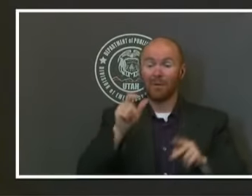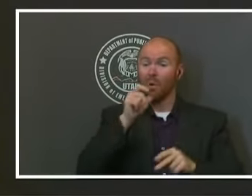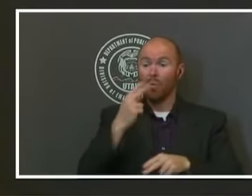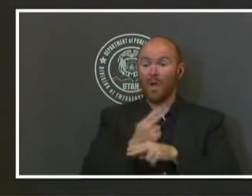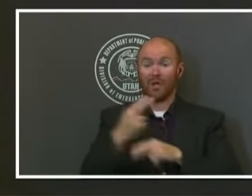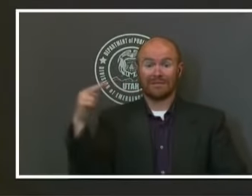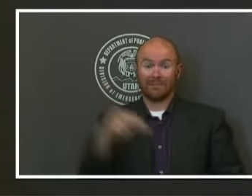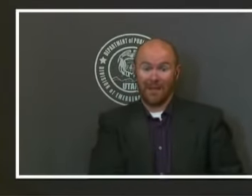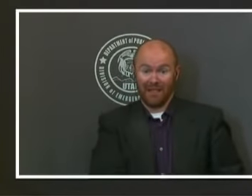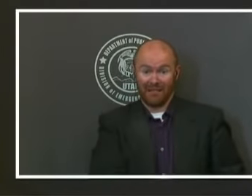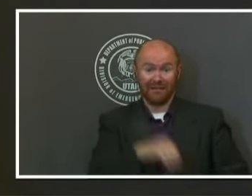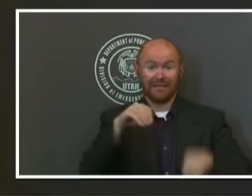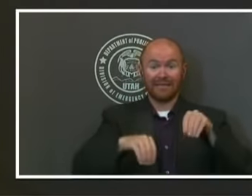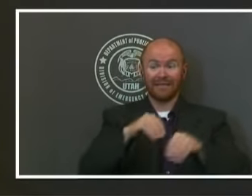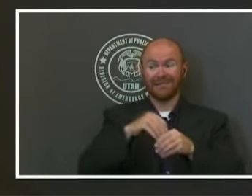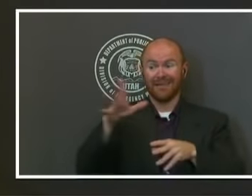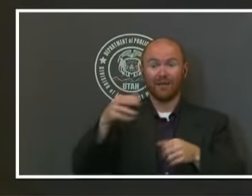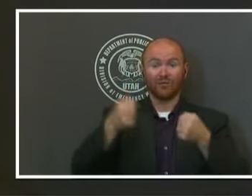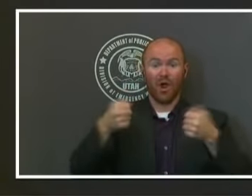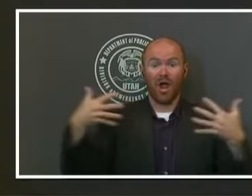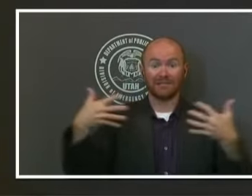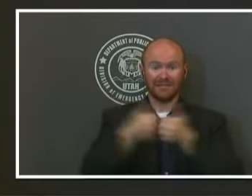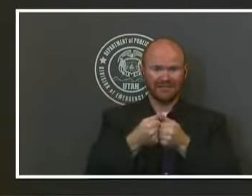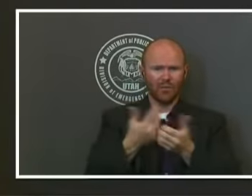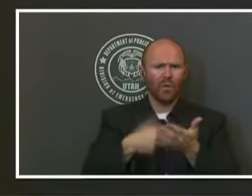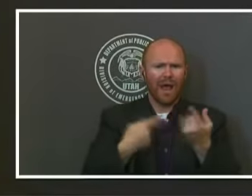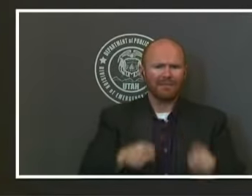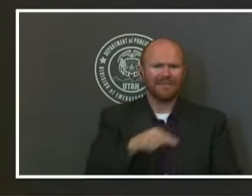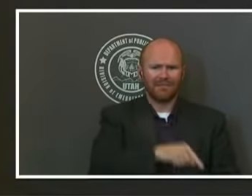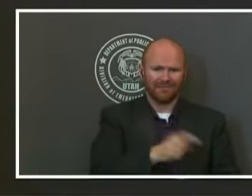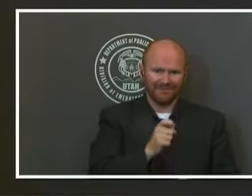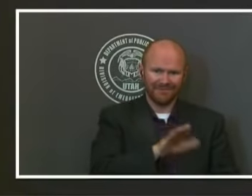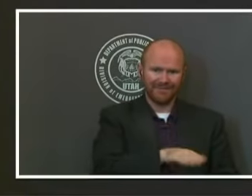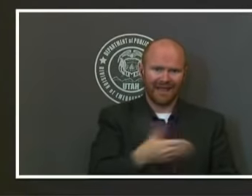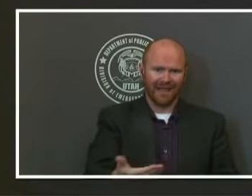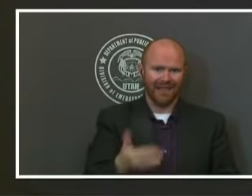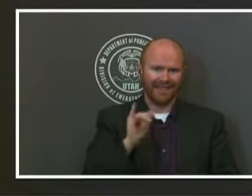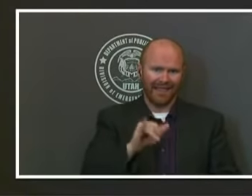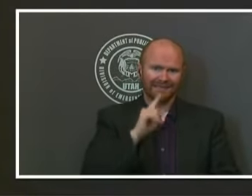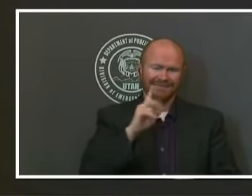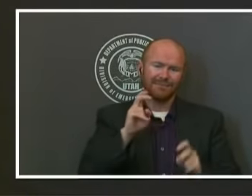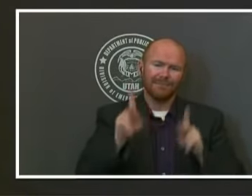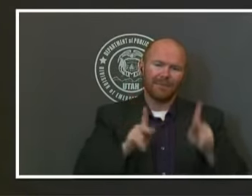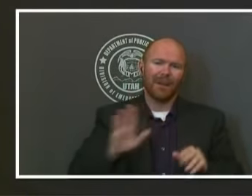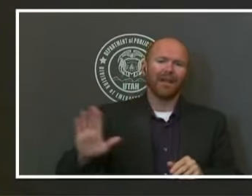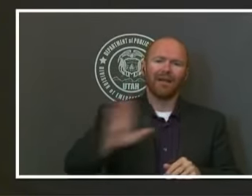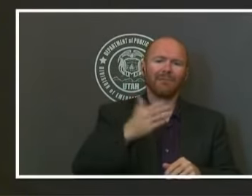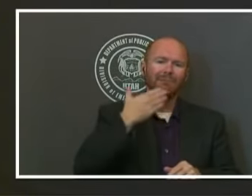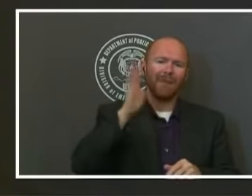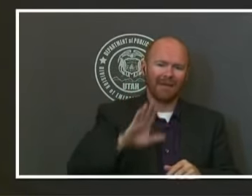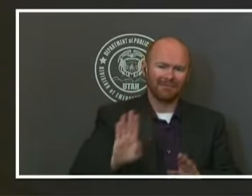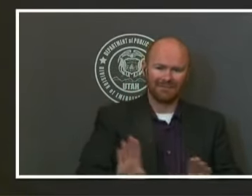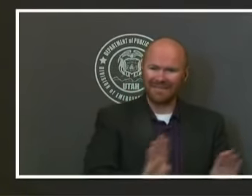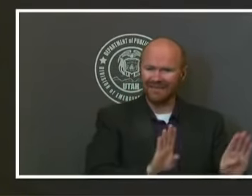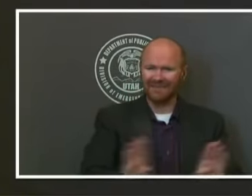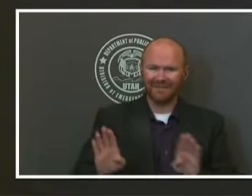Mister bad behavior out there so I don't know if there's anything